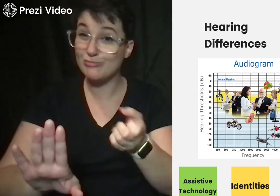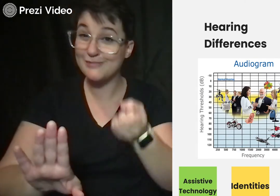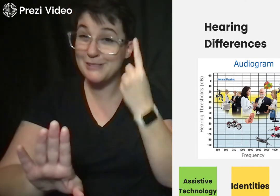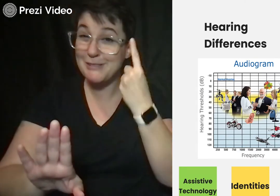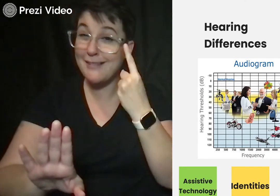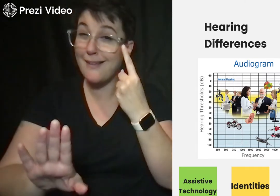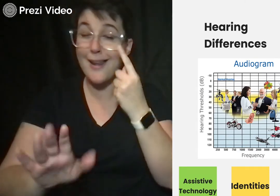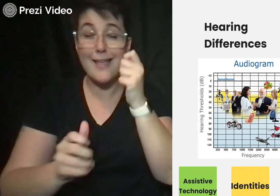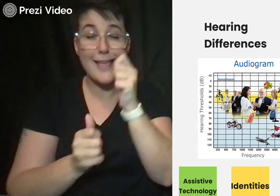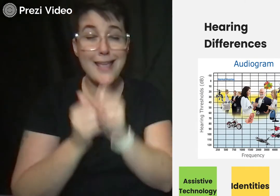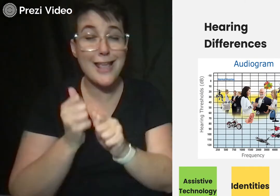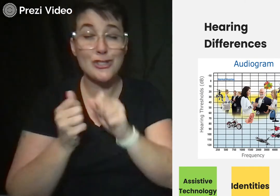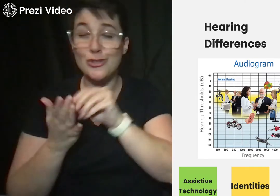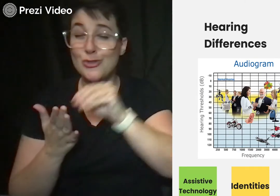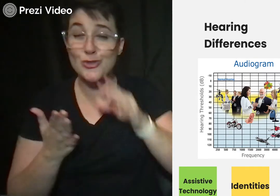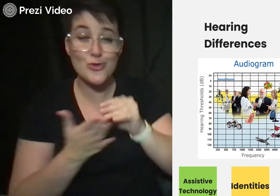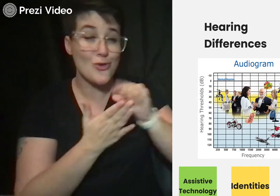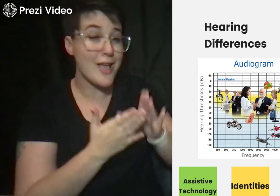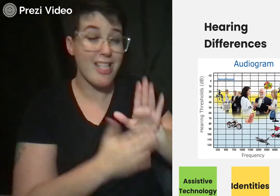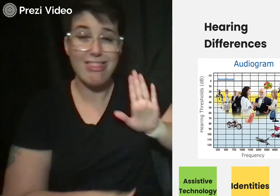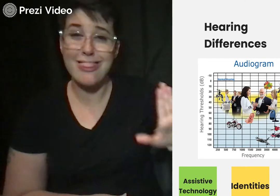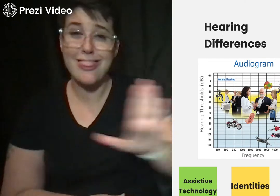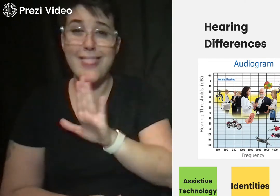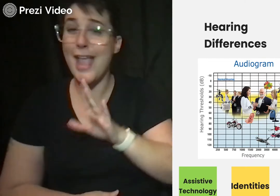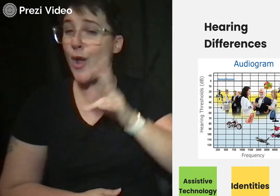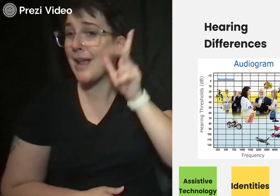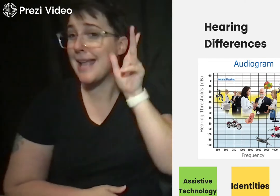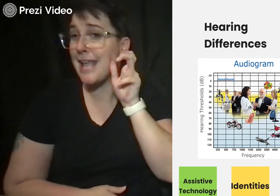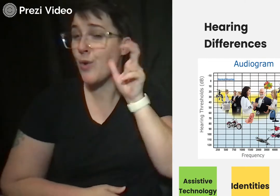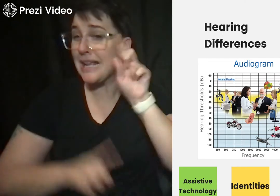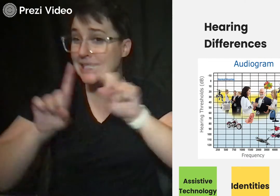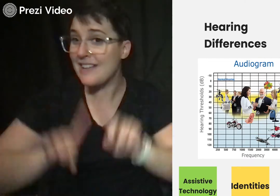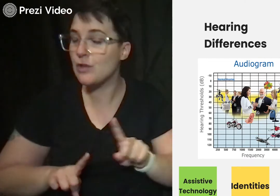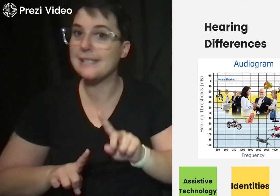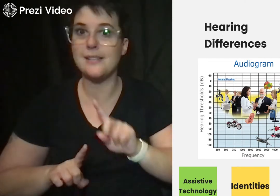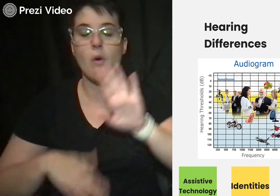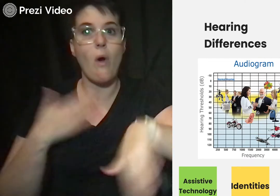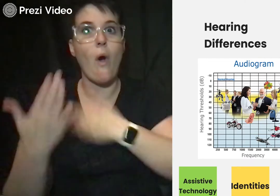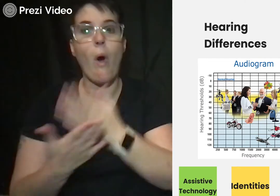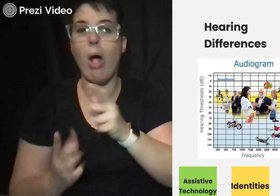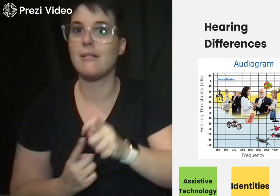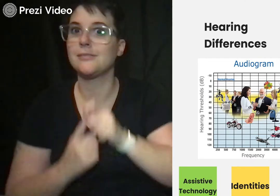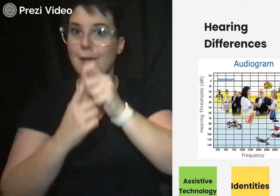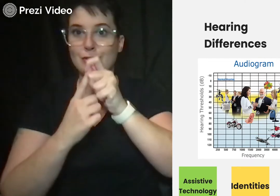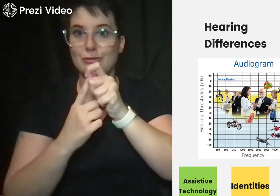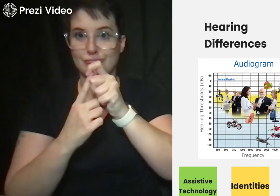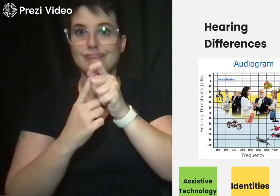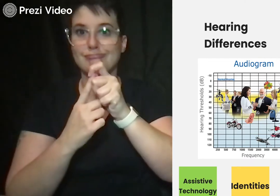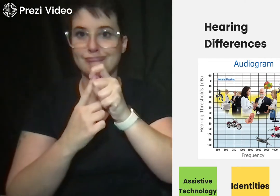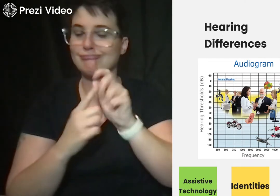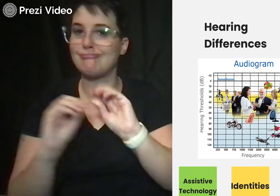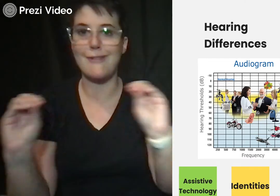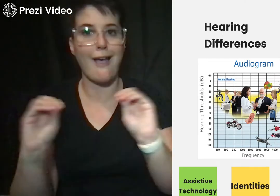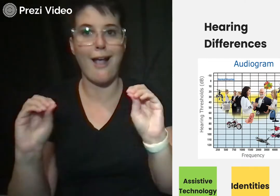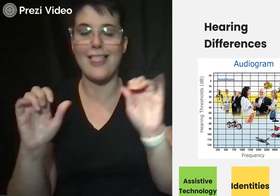Every student’s hearing difference is unique. No two students are the same.